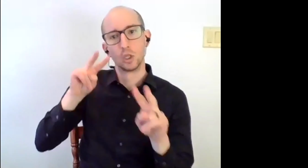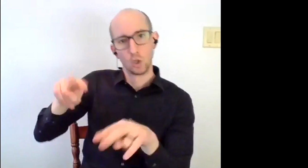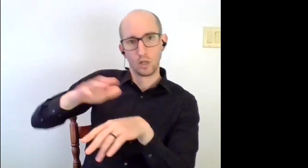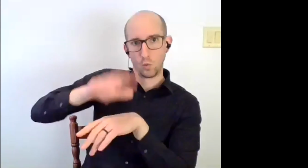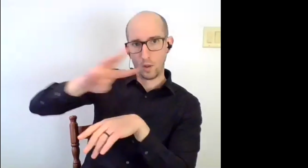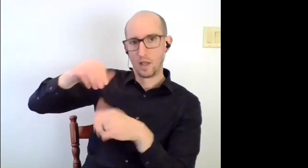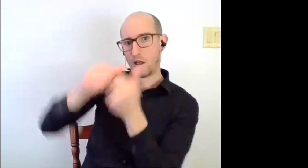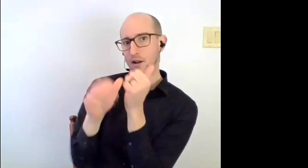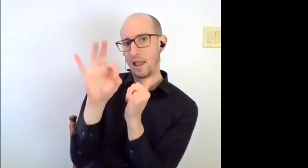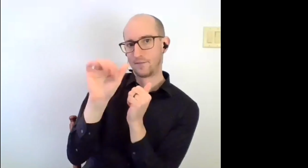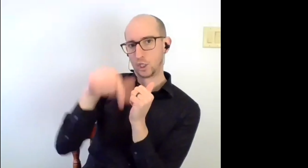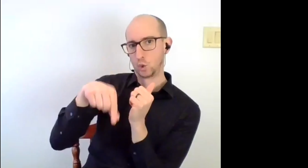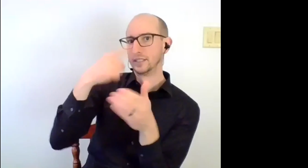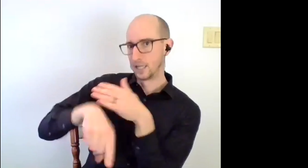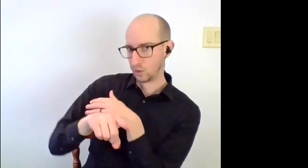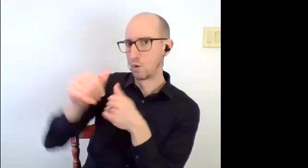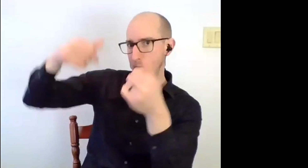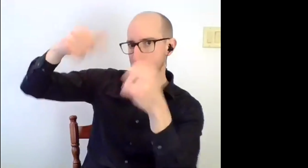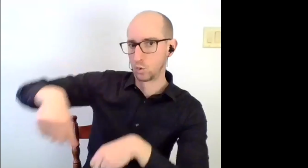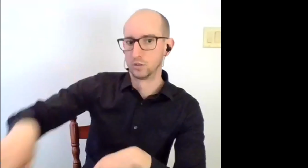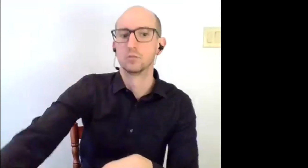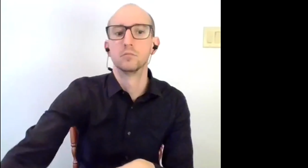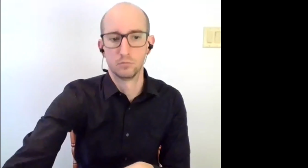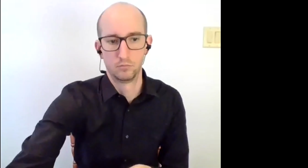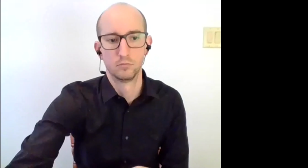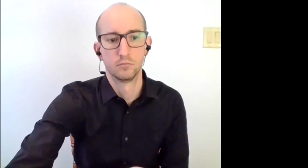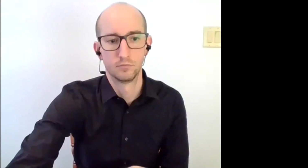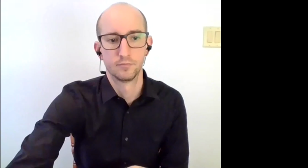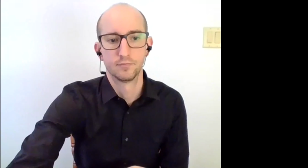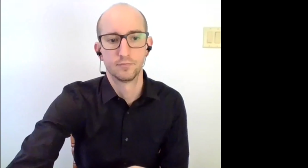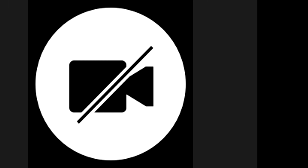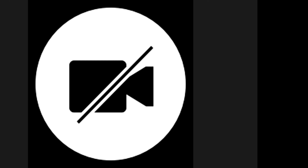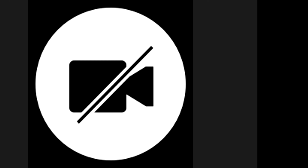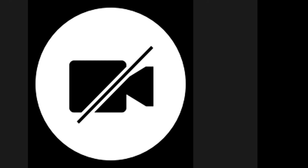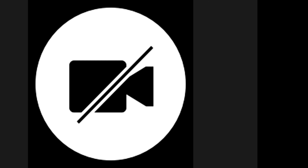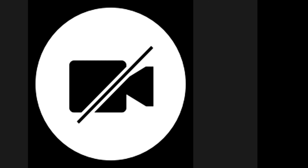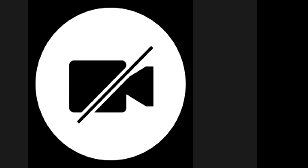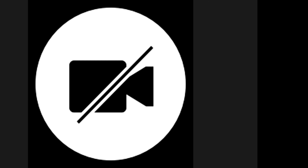up. If your question did not get answered, look for it on the website under the FAQ next week, and it will be posted